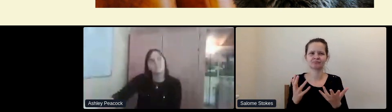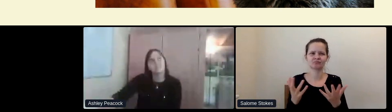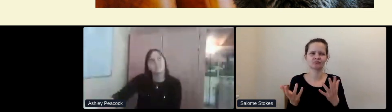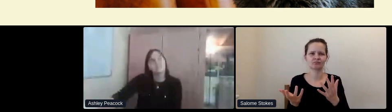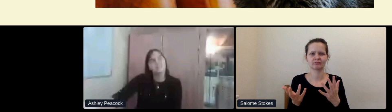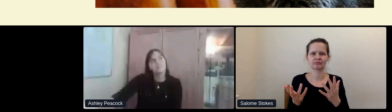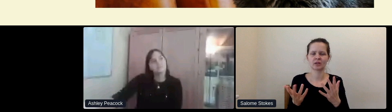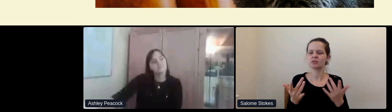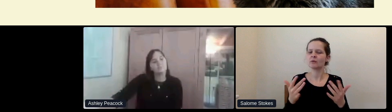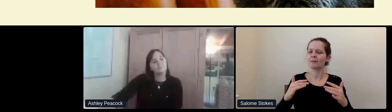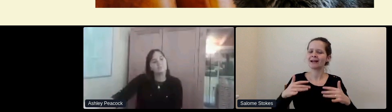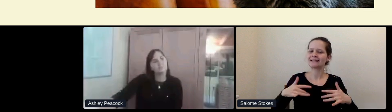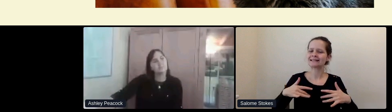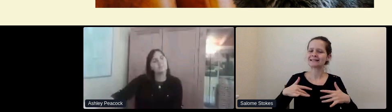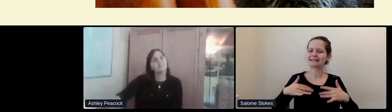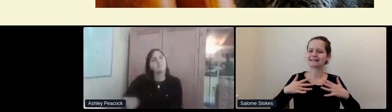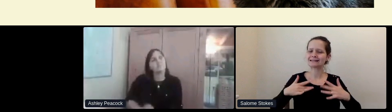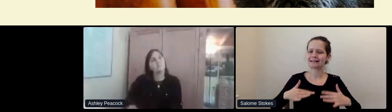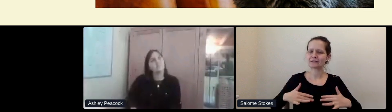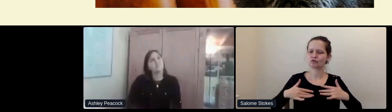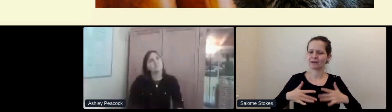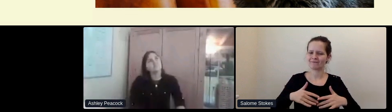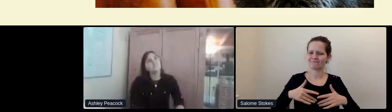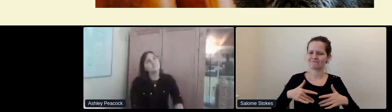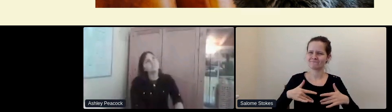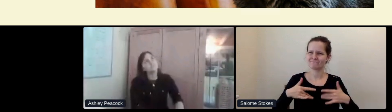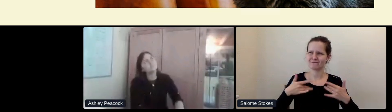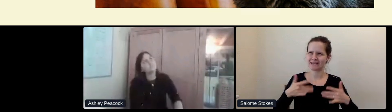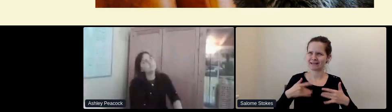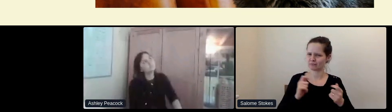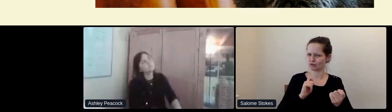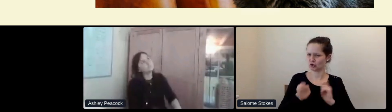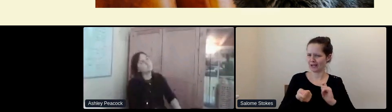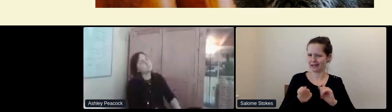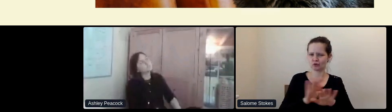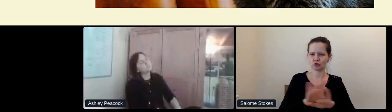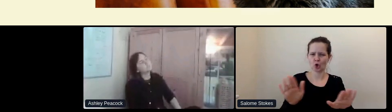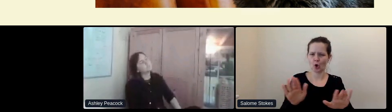sensory processing has changed, it's just that I have to spend those resources on something else.